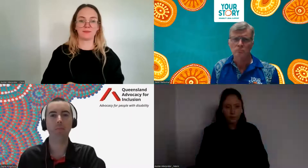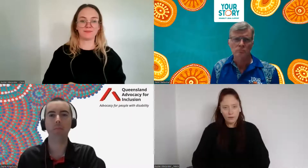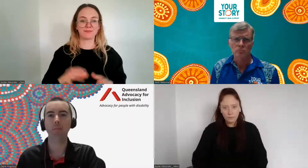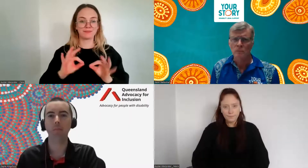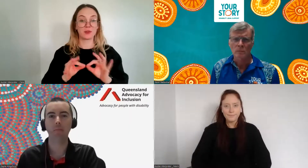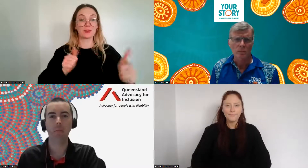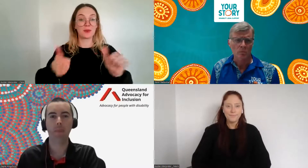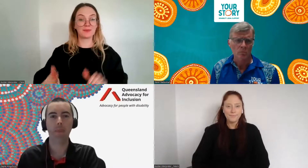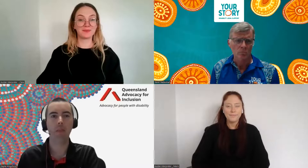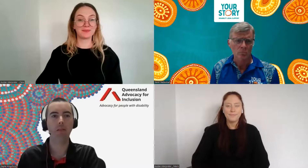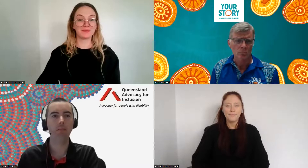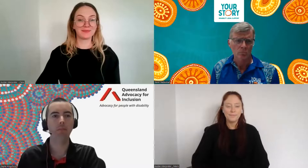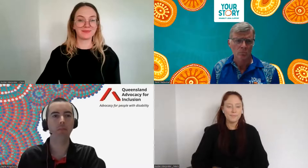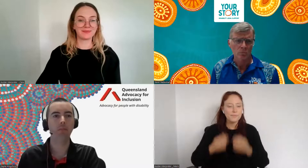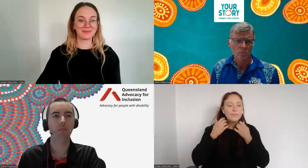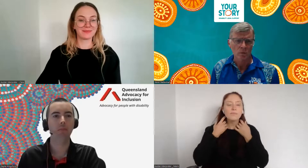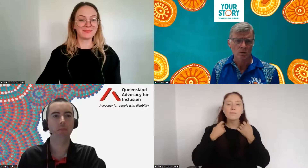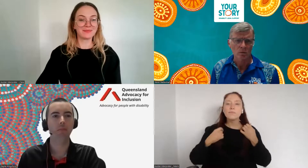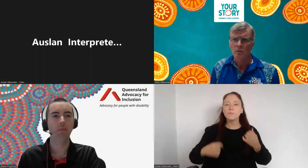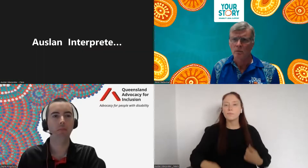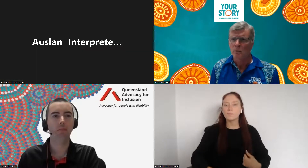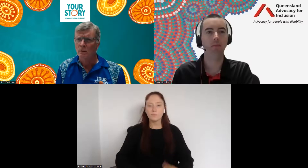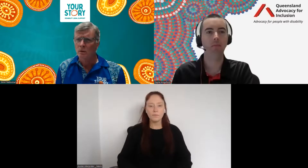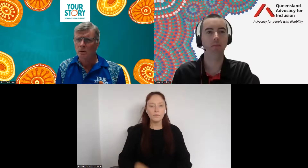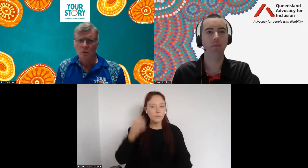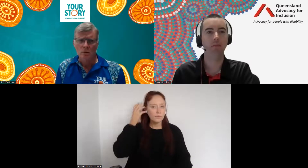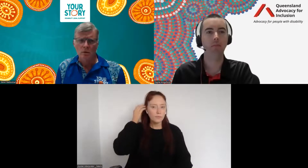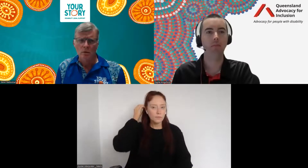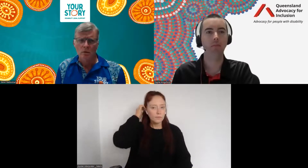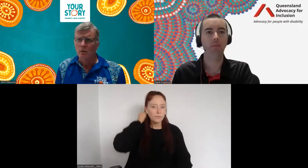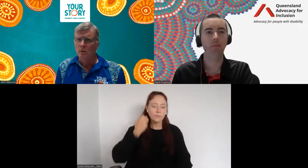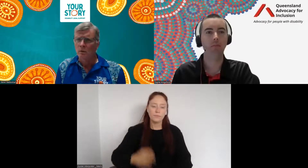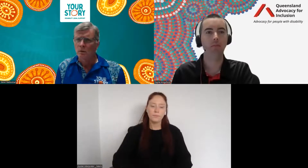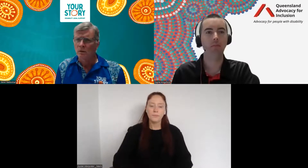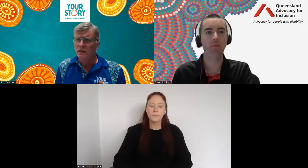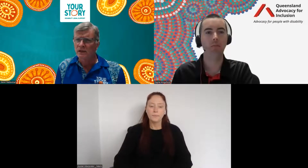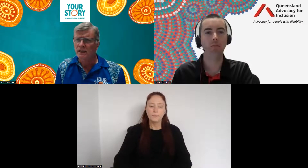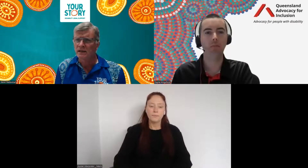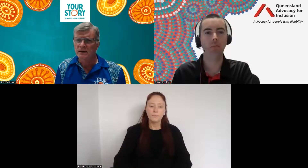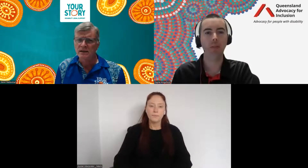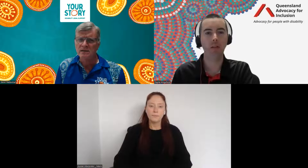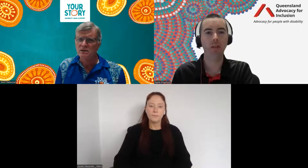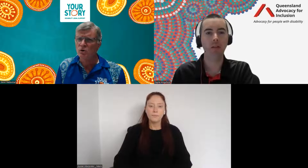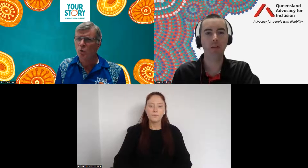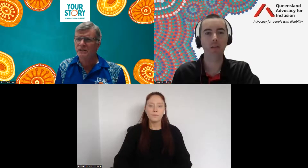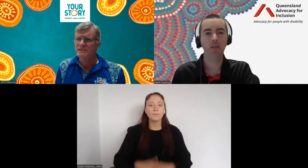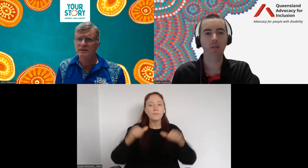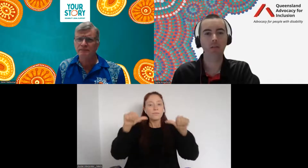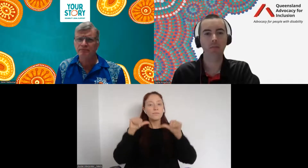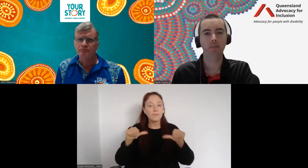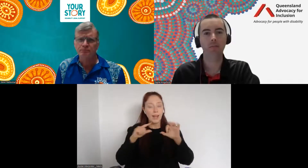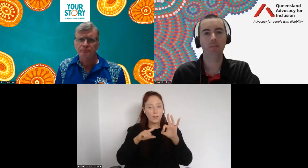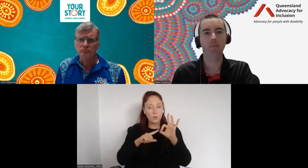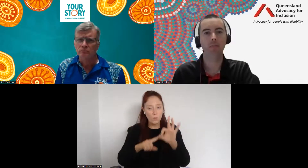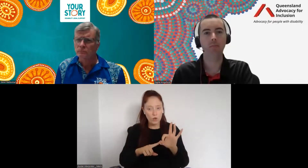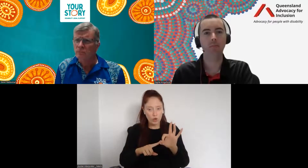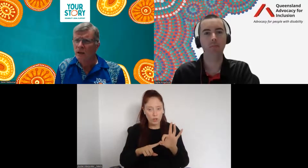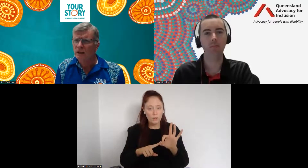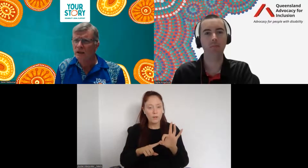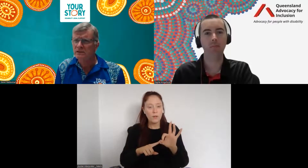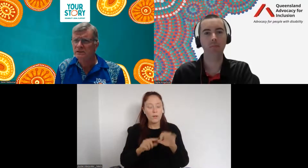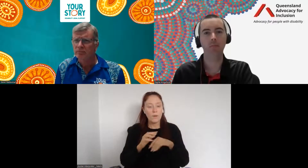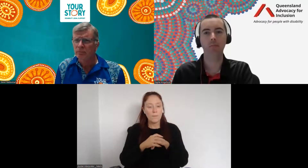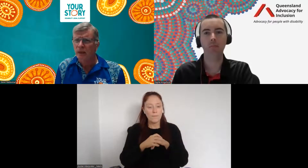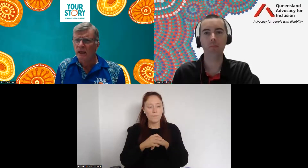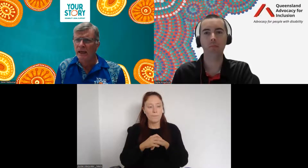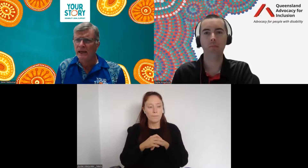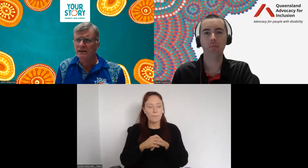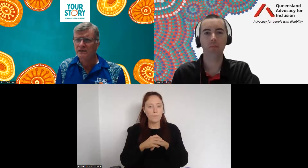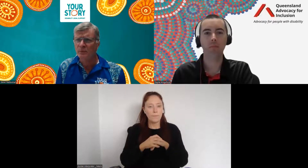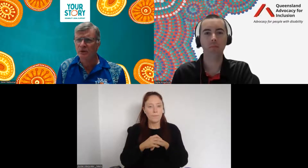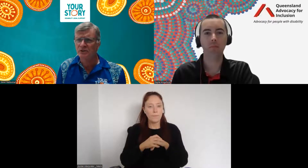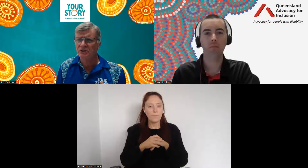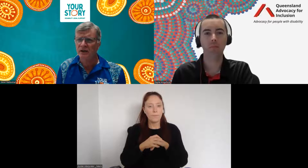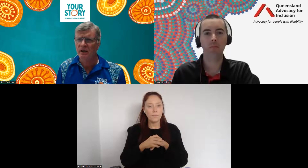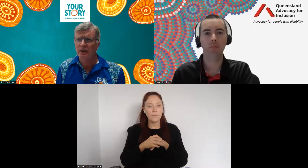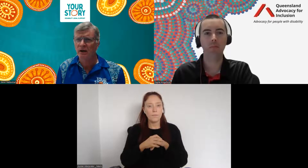Steve: The next question is how does a person apply